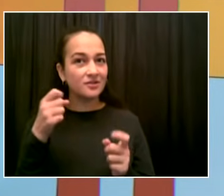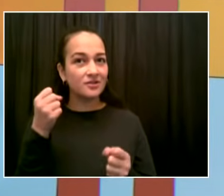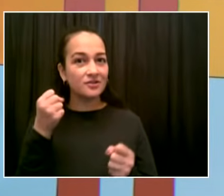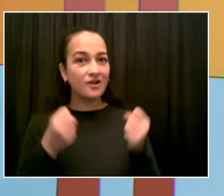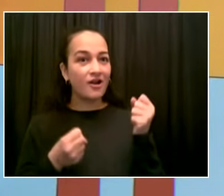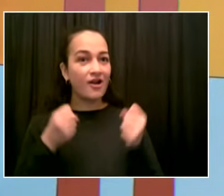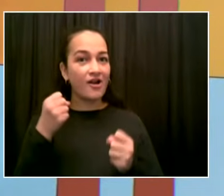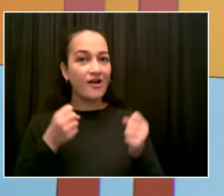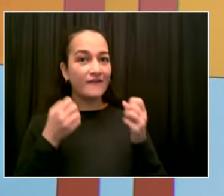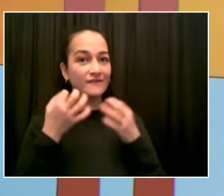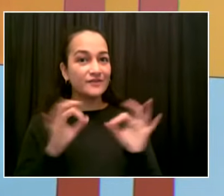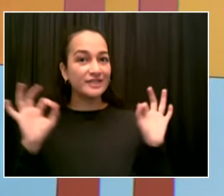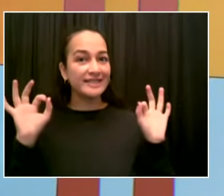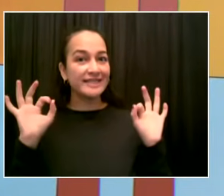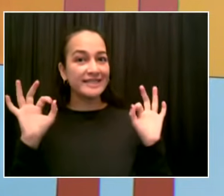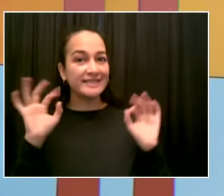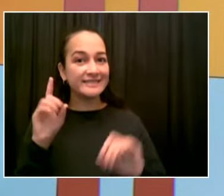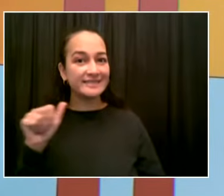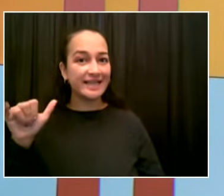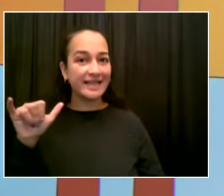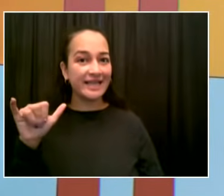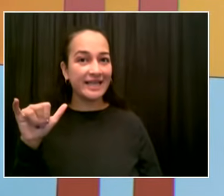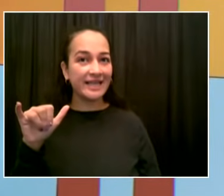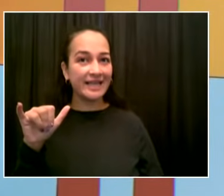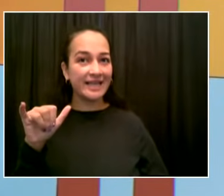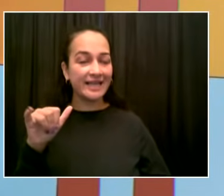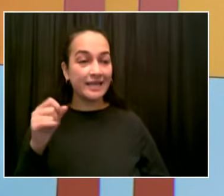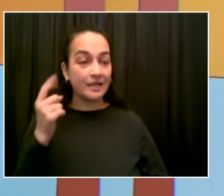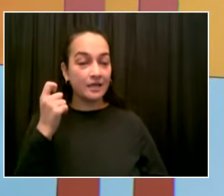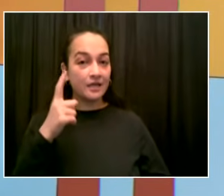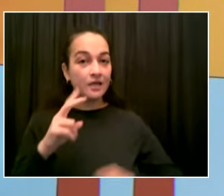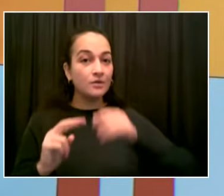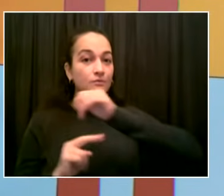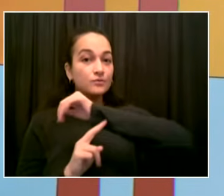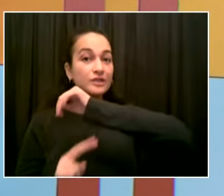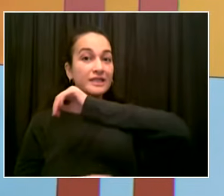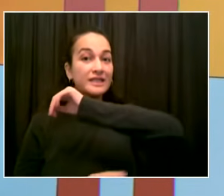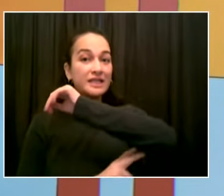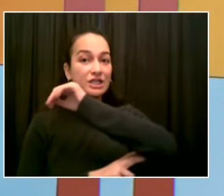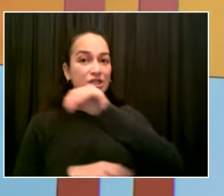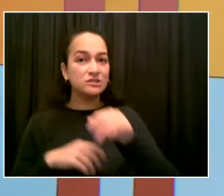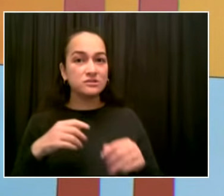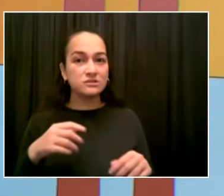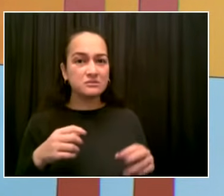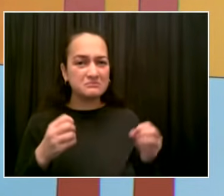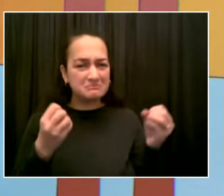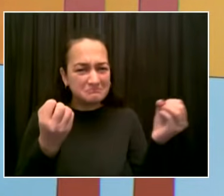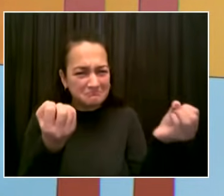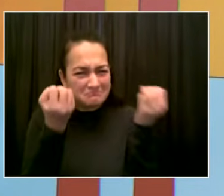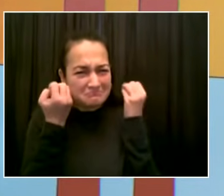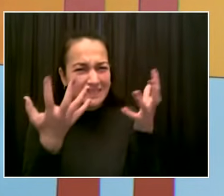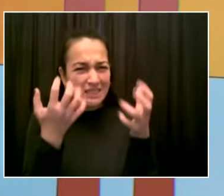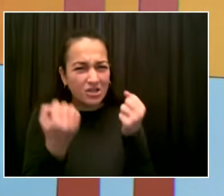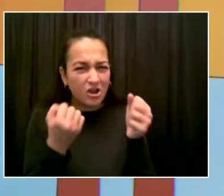INTERNATIONALLY AS CAR-FREE DAY, CAR TRAFFIC OVER THE MTA BRIDGES IS THE SAME AS